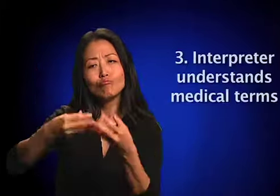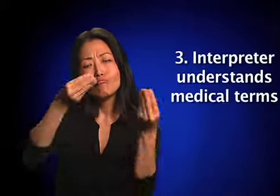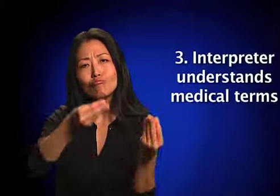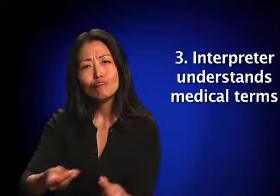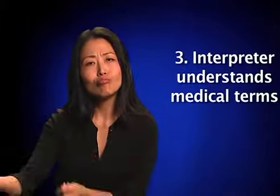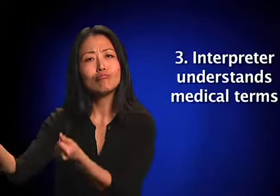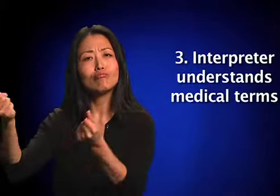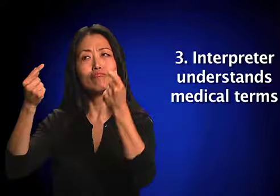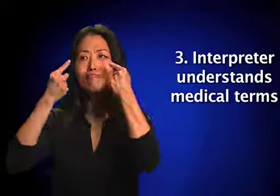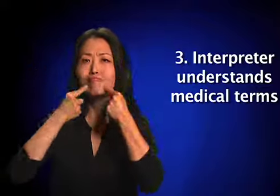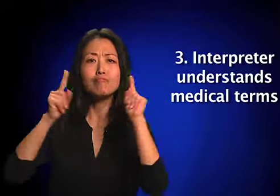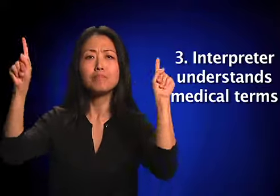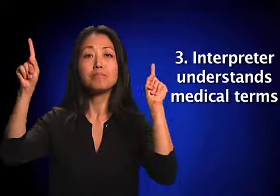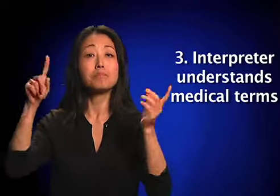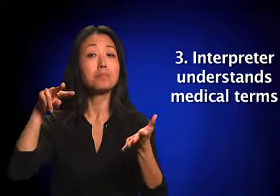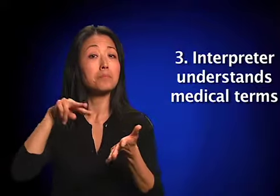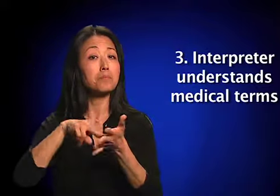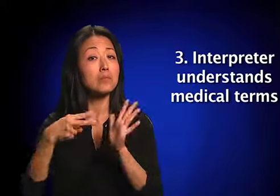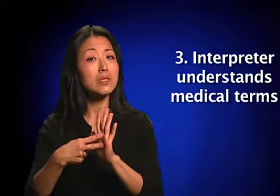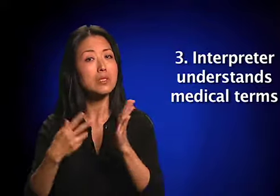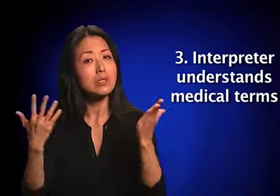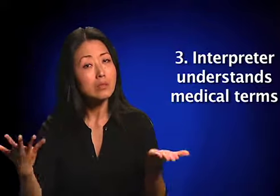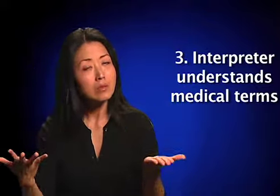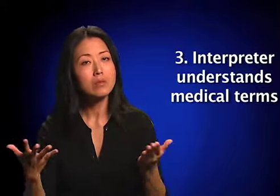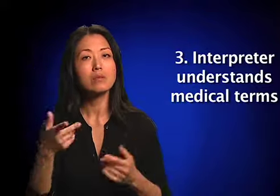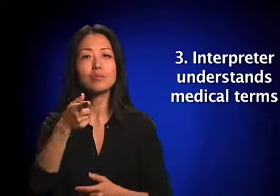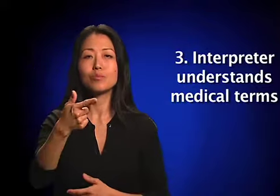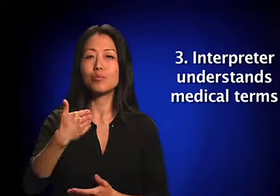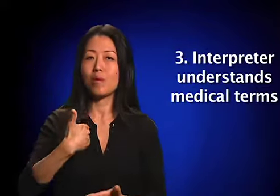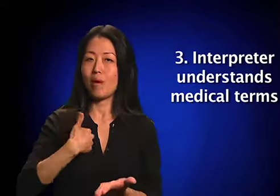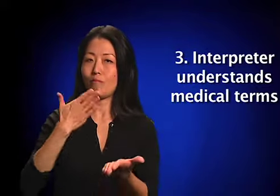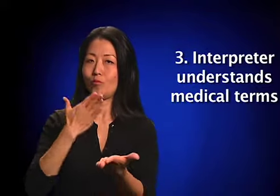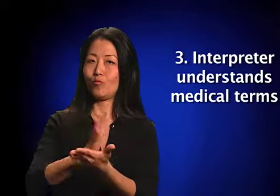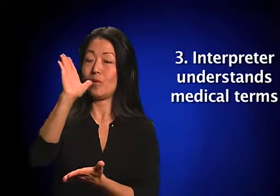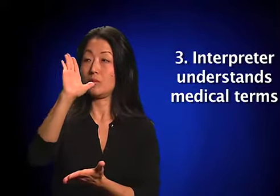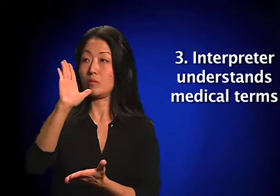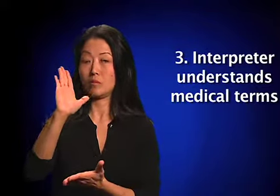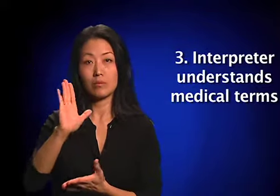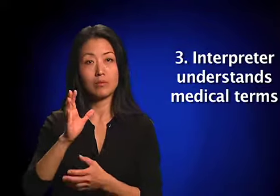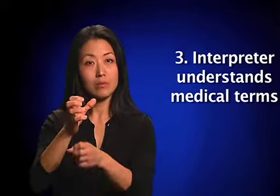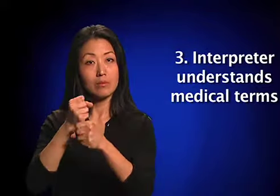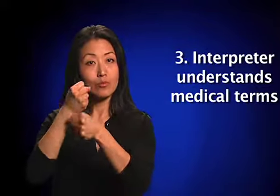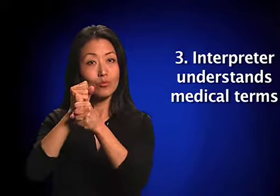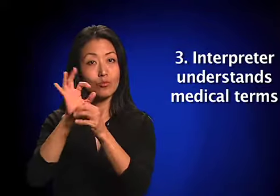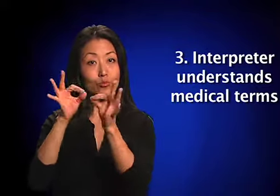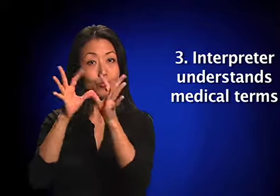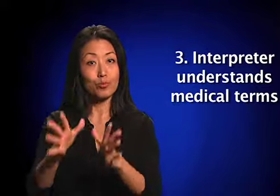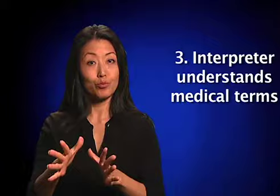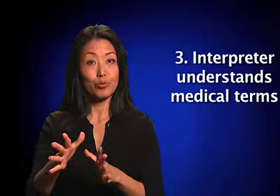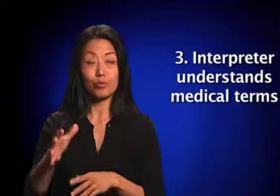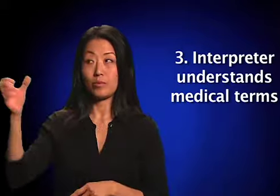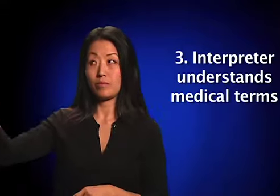Third, your right to effective communication means that you have the right to an interpreter that you can work with